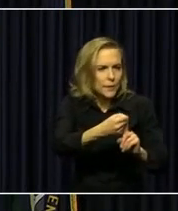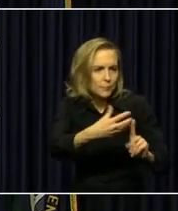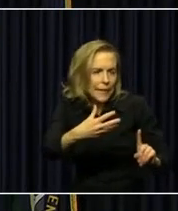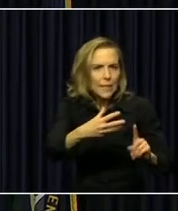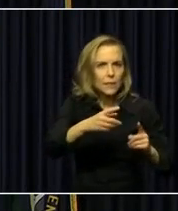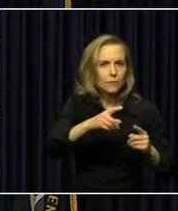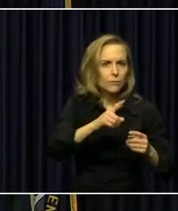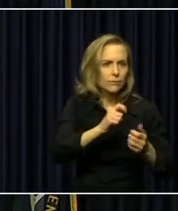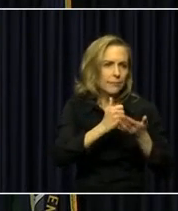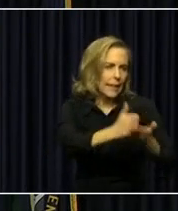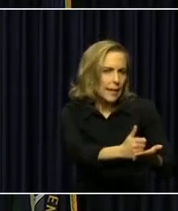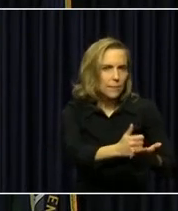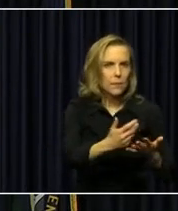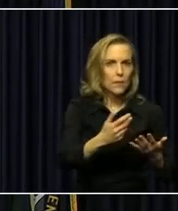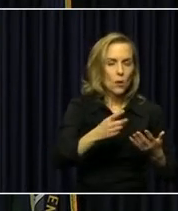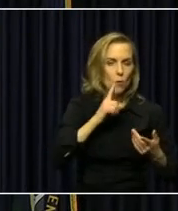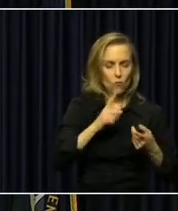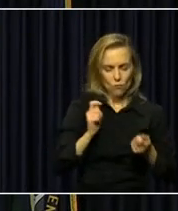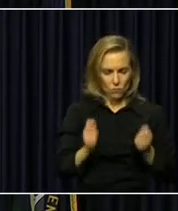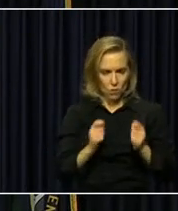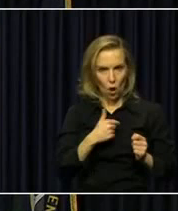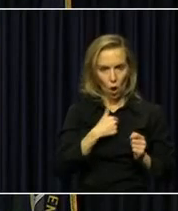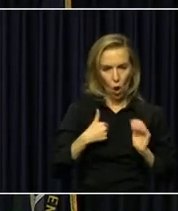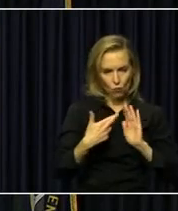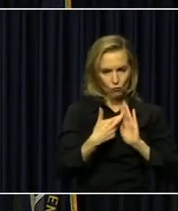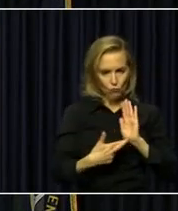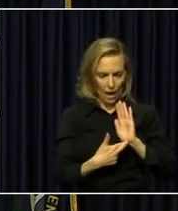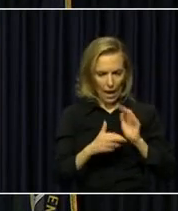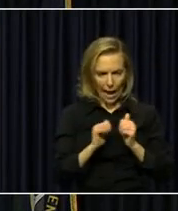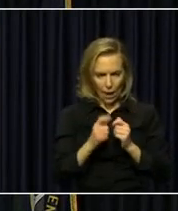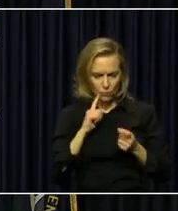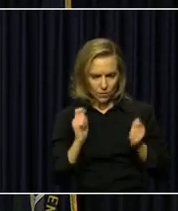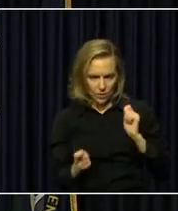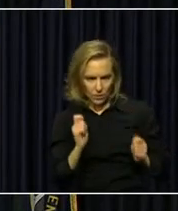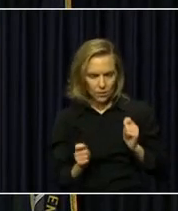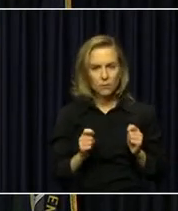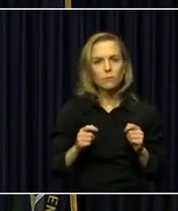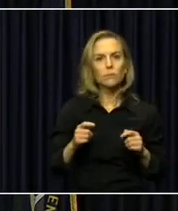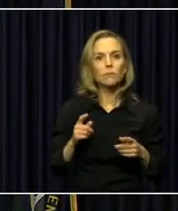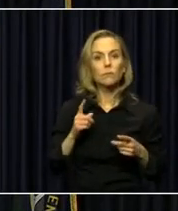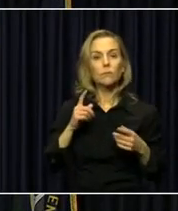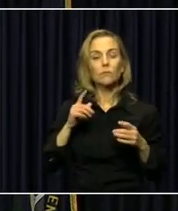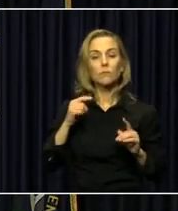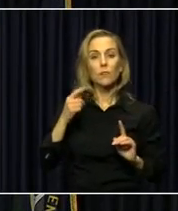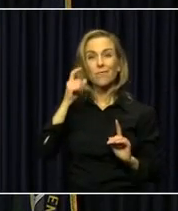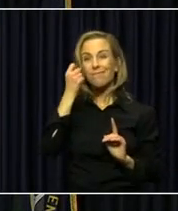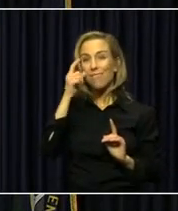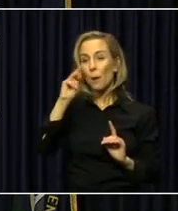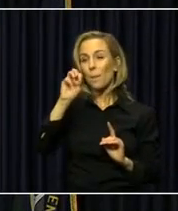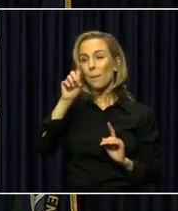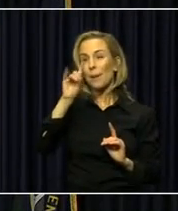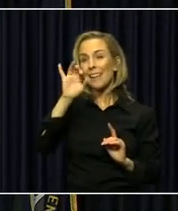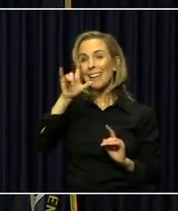THEY SUGGESTED WE COME UP WITH A 24/7 PHONE LINE. OUR FRIENDS AND PARTNERS AT